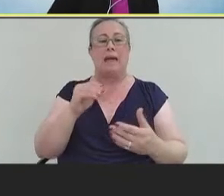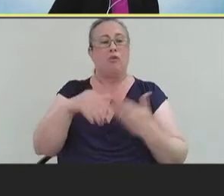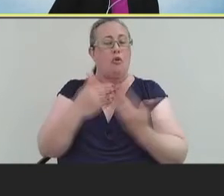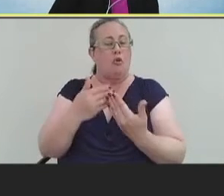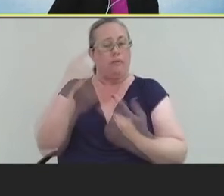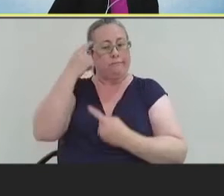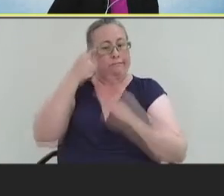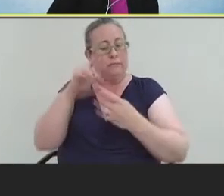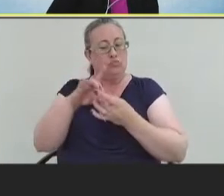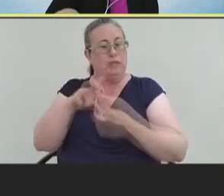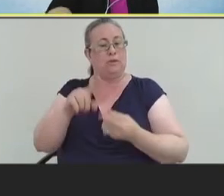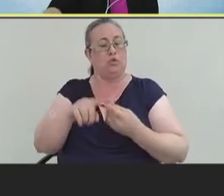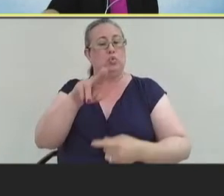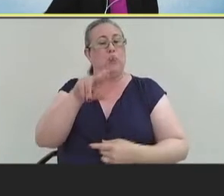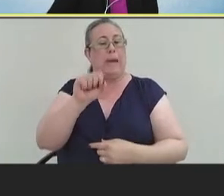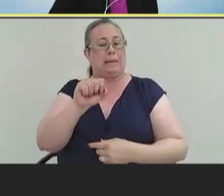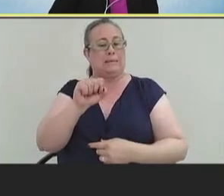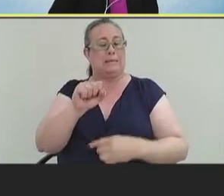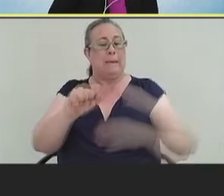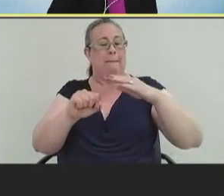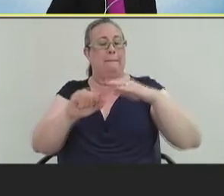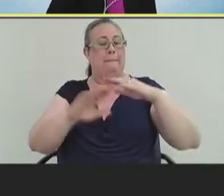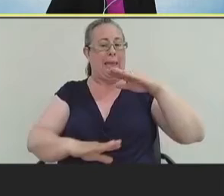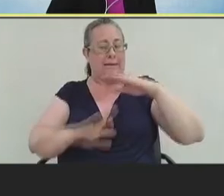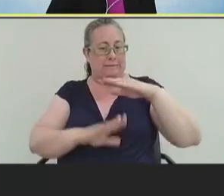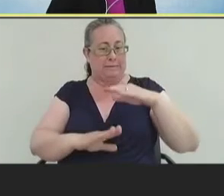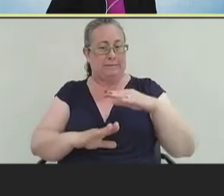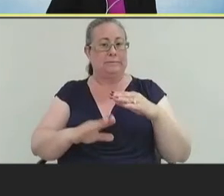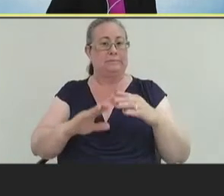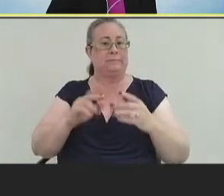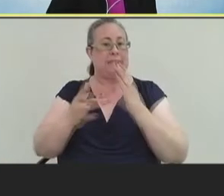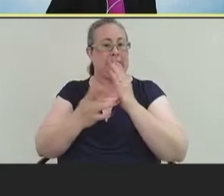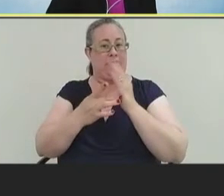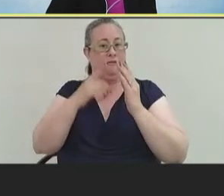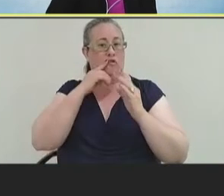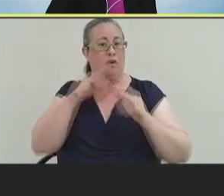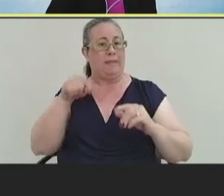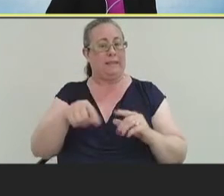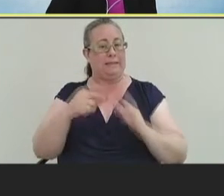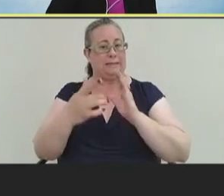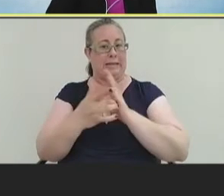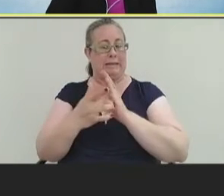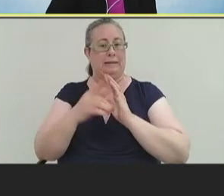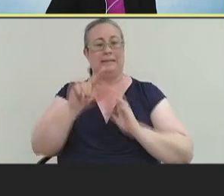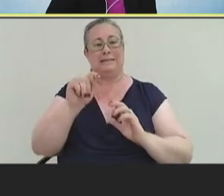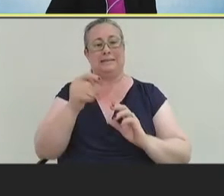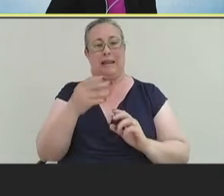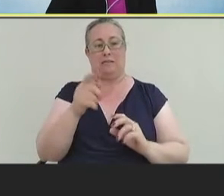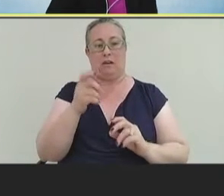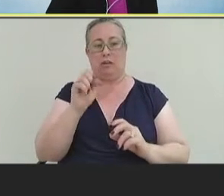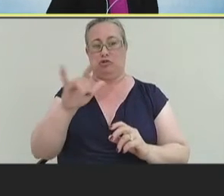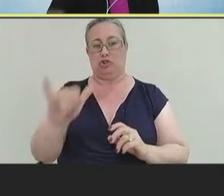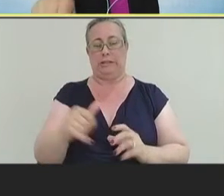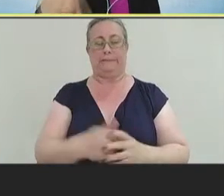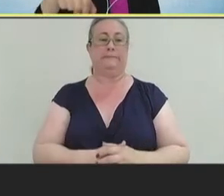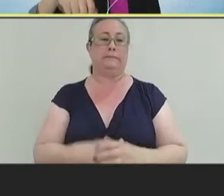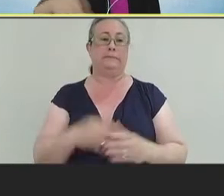U.S.-based manufacturing capacity for these new technologies. Next slide.